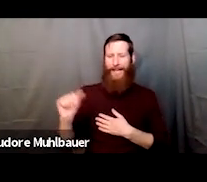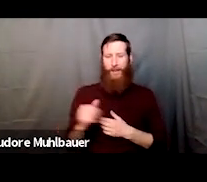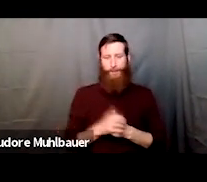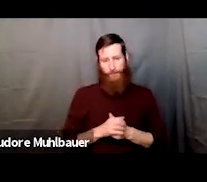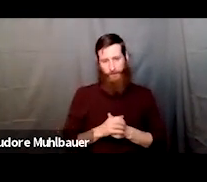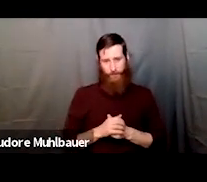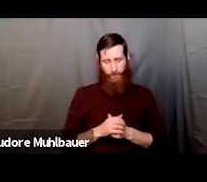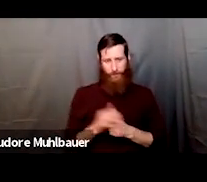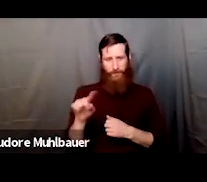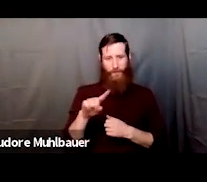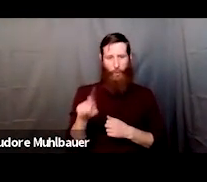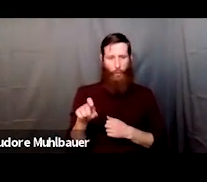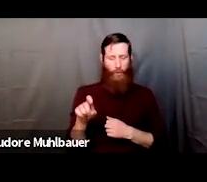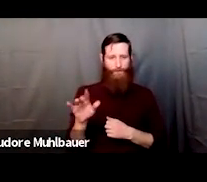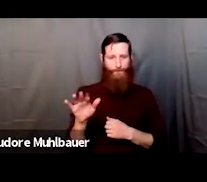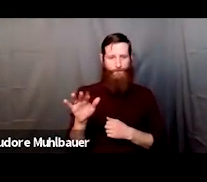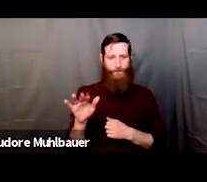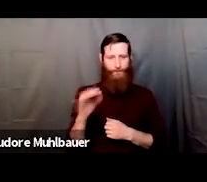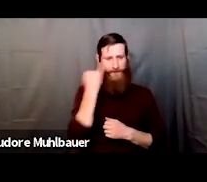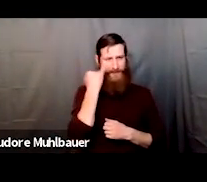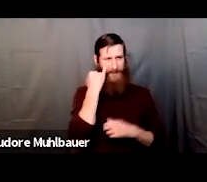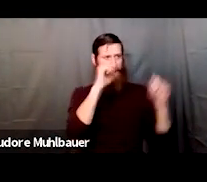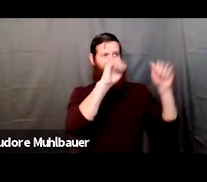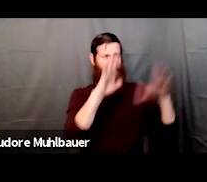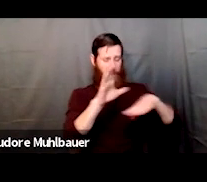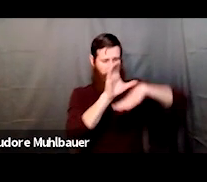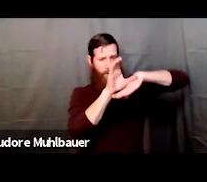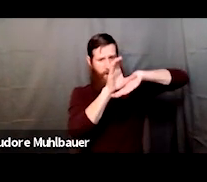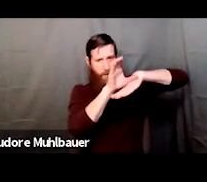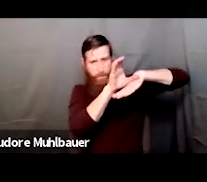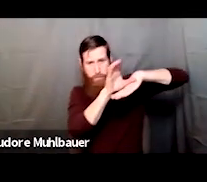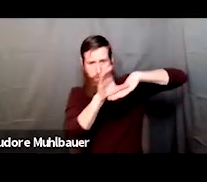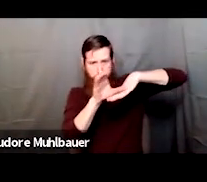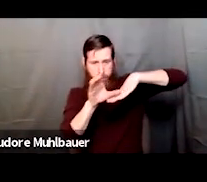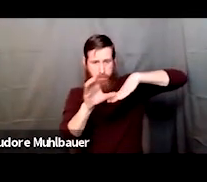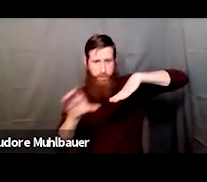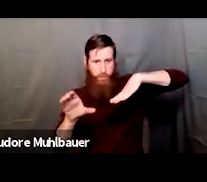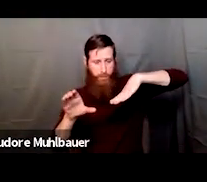if an avalanche does slide, is the remaining snowpack generally safe to travel on?